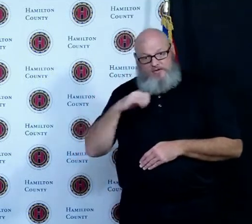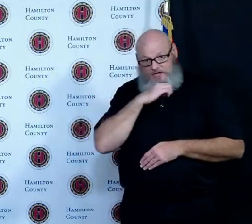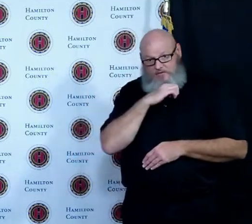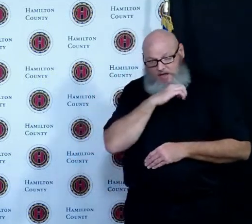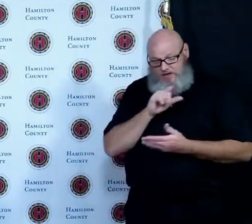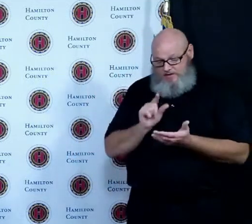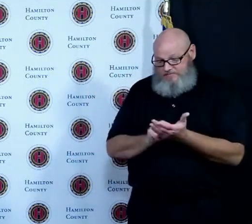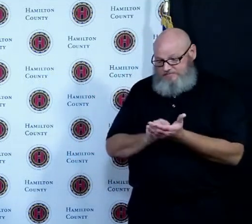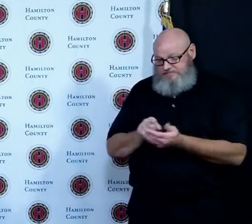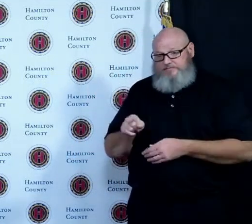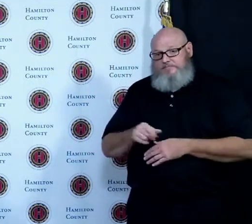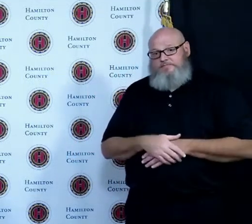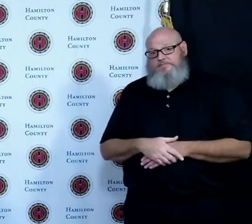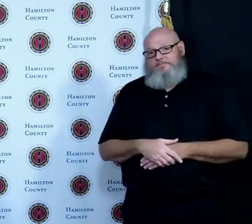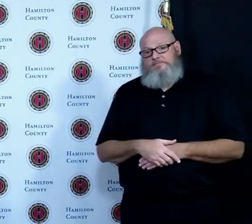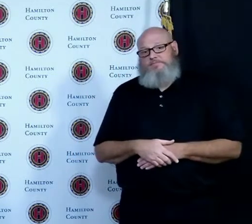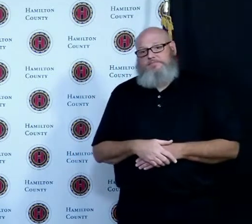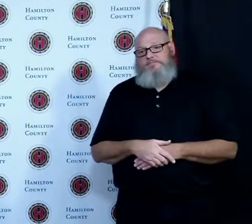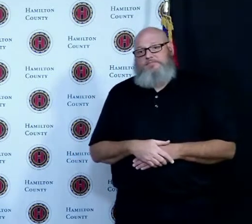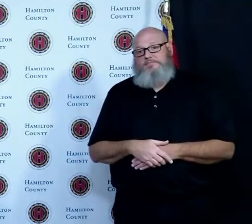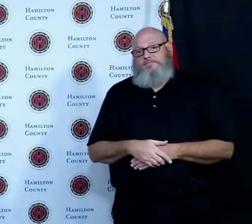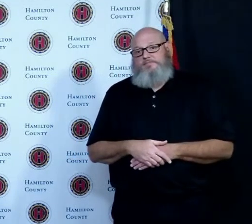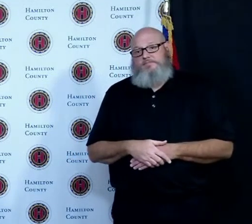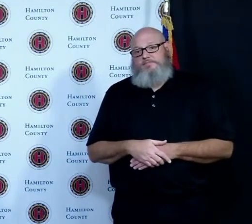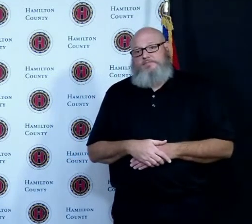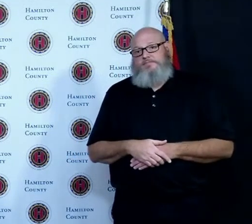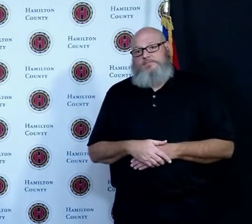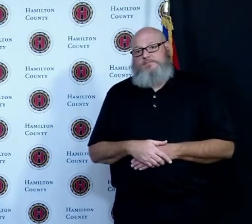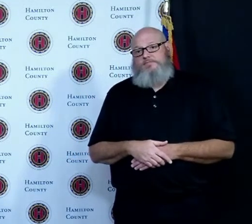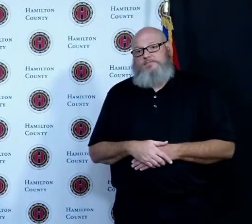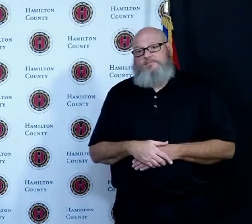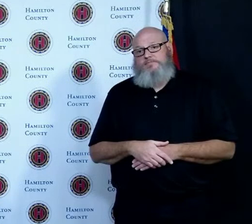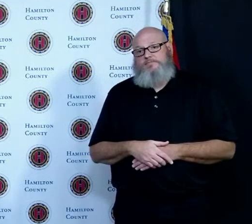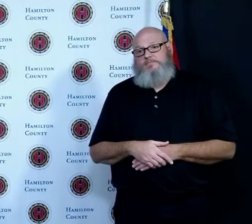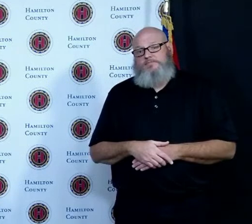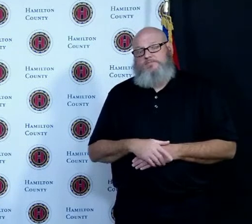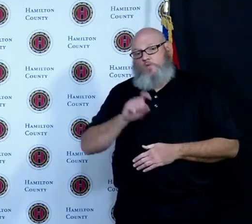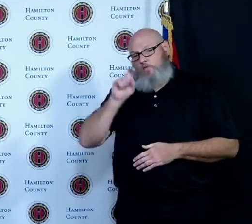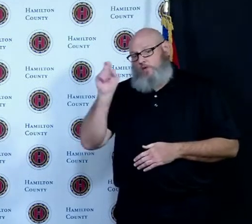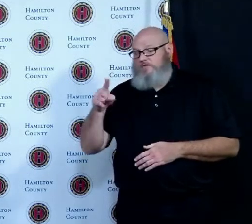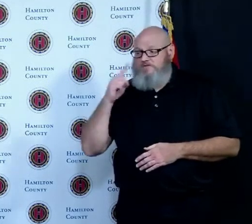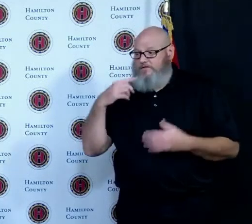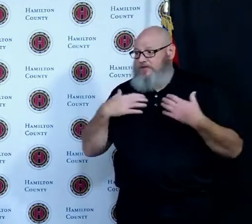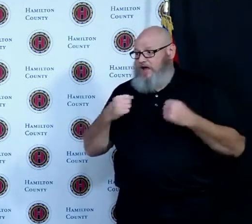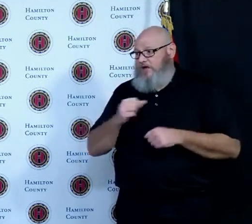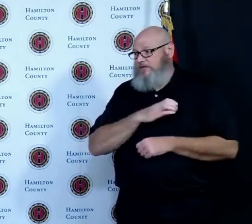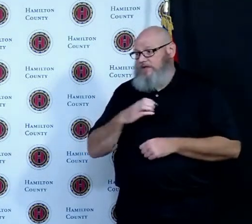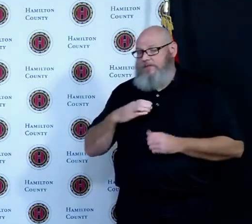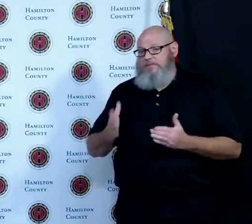question for Greg Kesterman and then one for our Dr Lofgren Greg you know we've there's